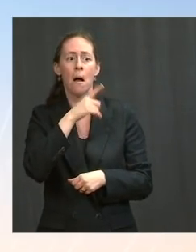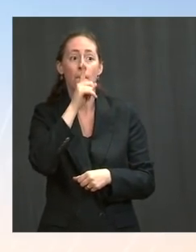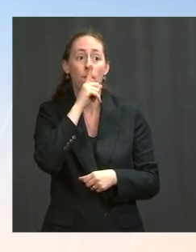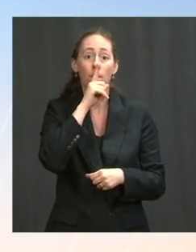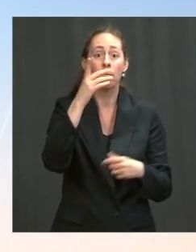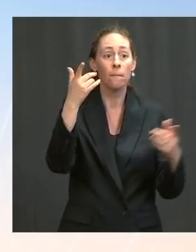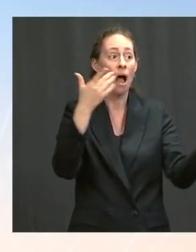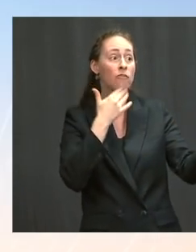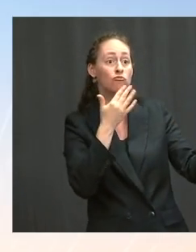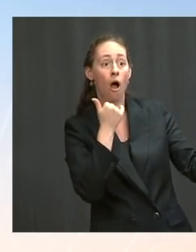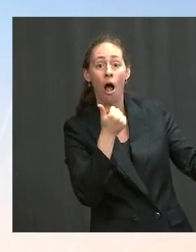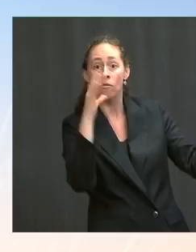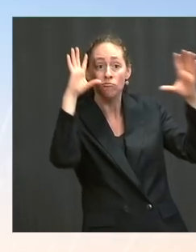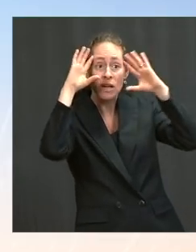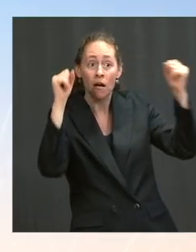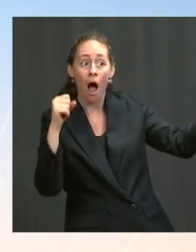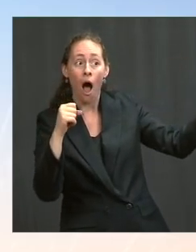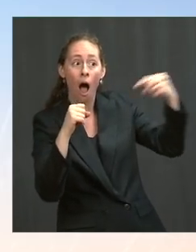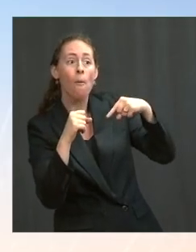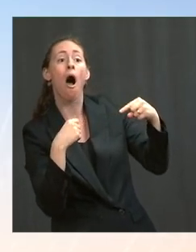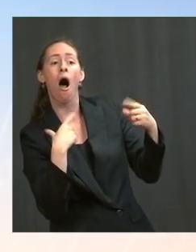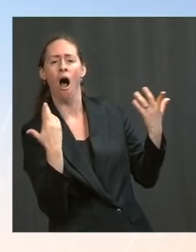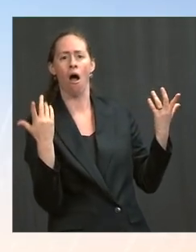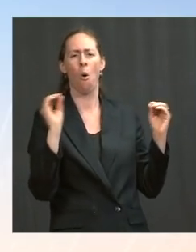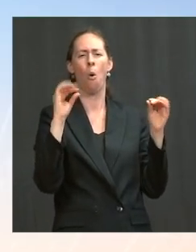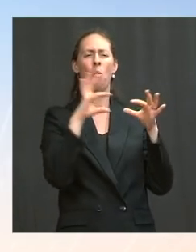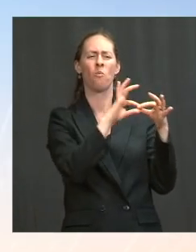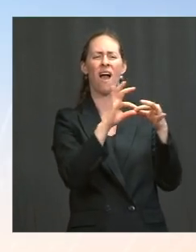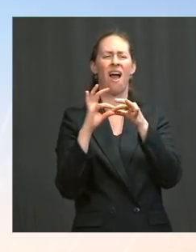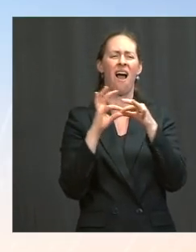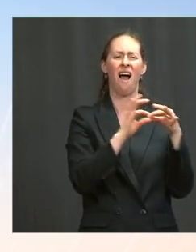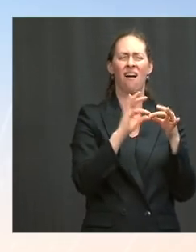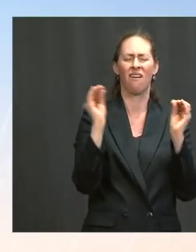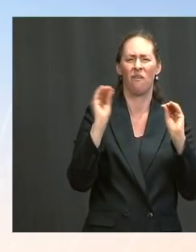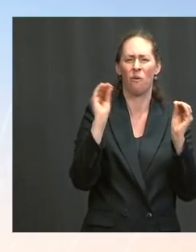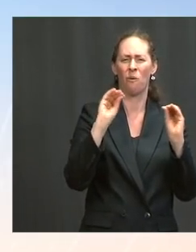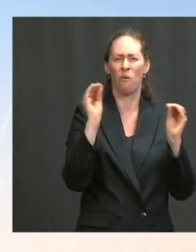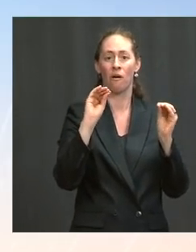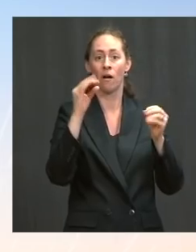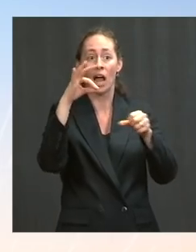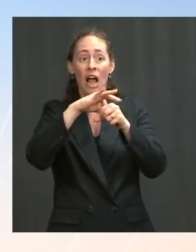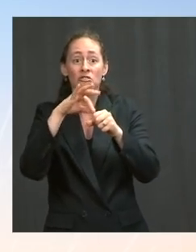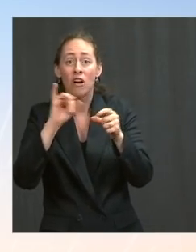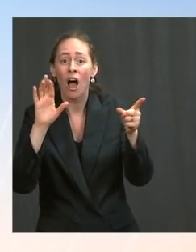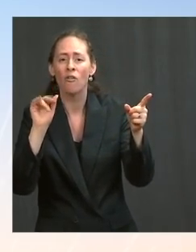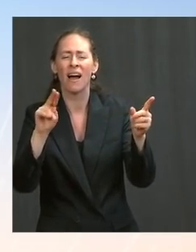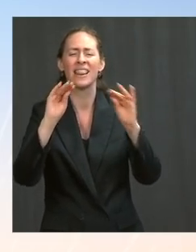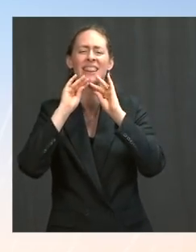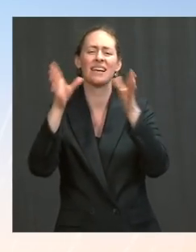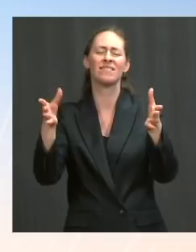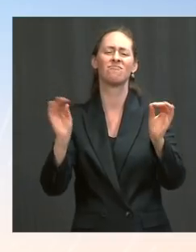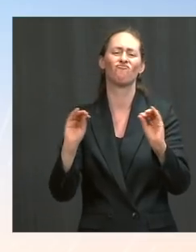nor was it linked to any elections in Iran either. The Press: Briefly, on Florida: In the President's briefings about the status